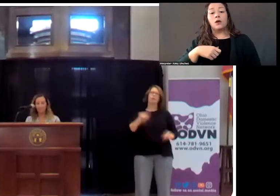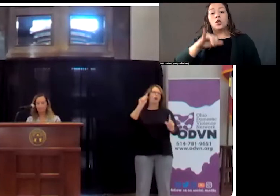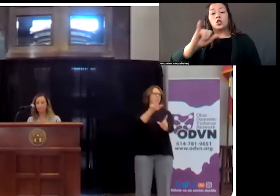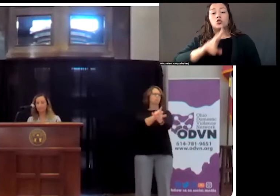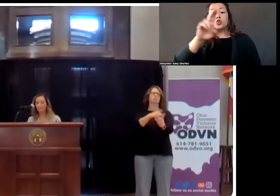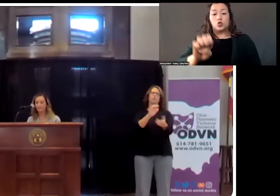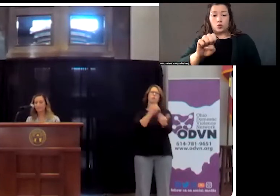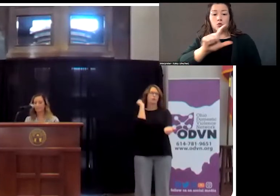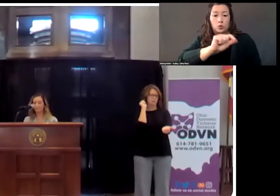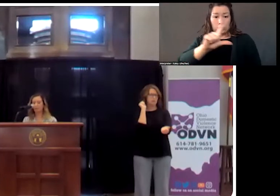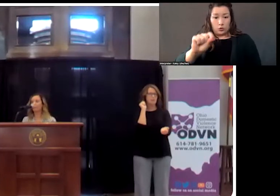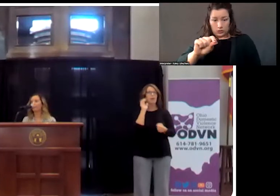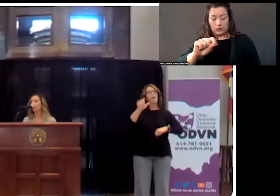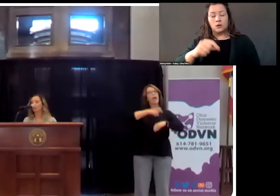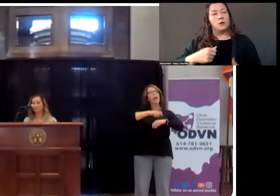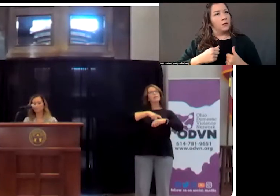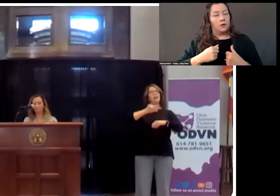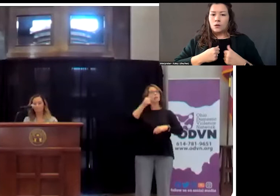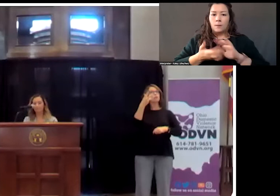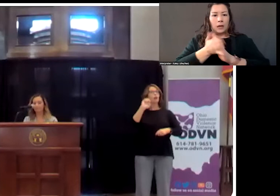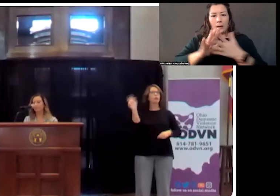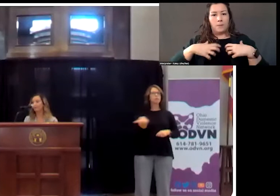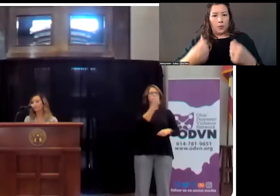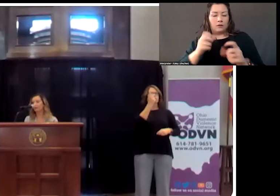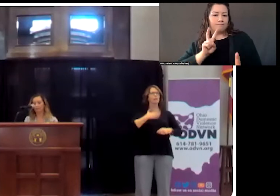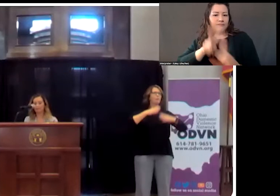During this time, Shane would show up at my home, stand in my driveway,